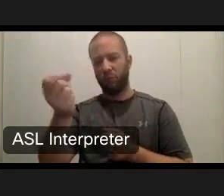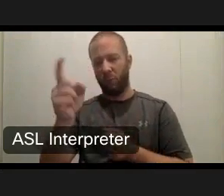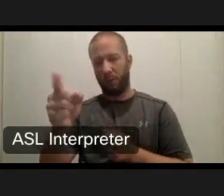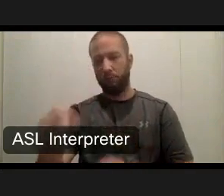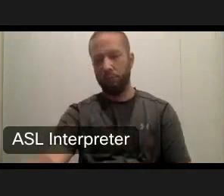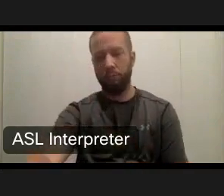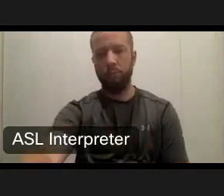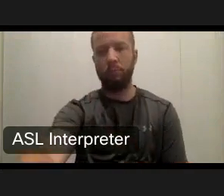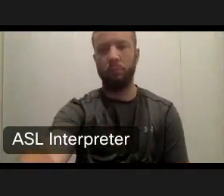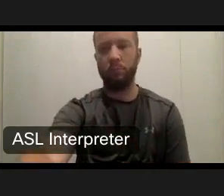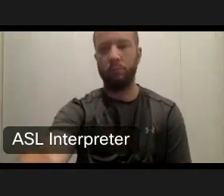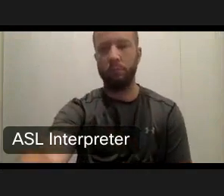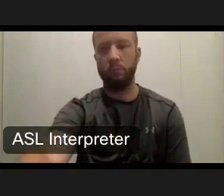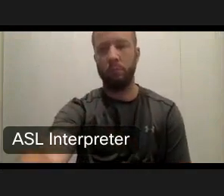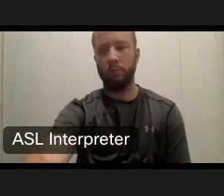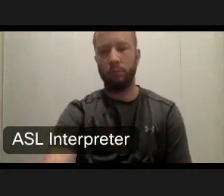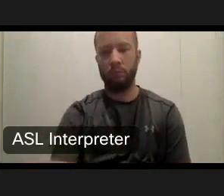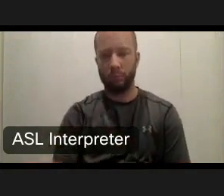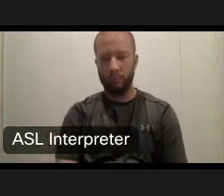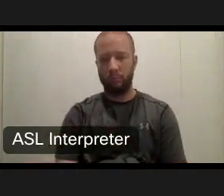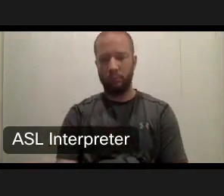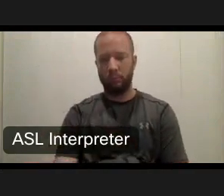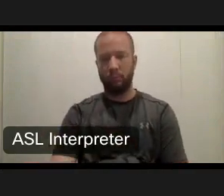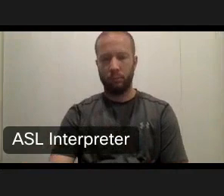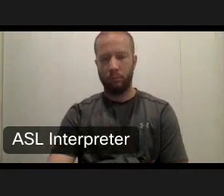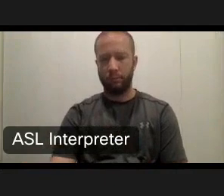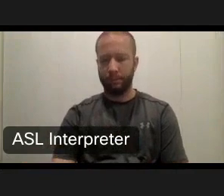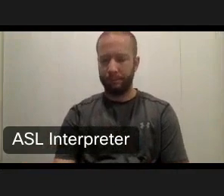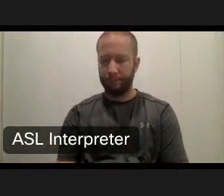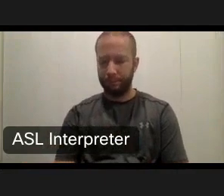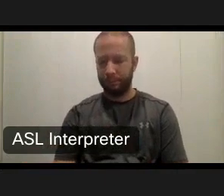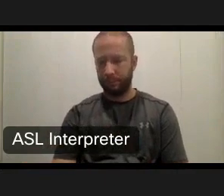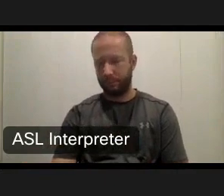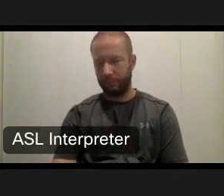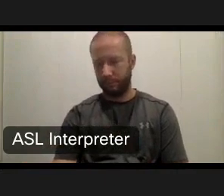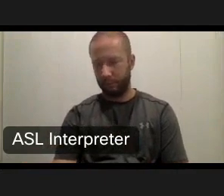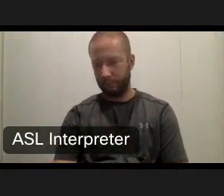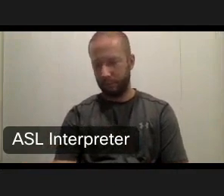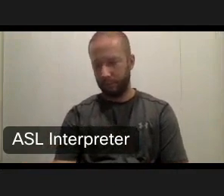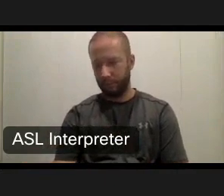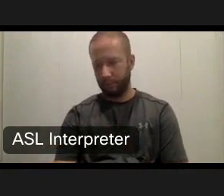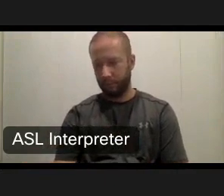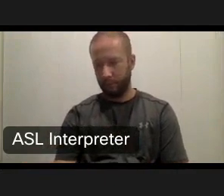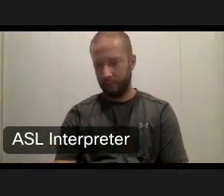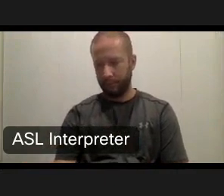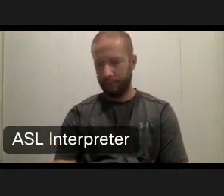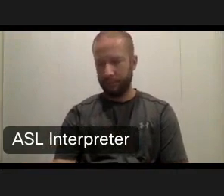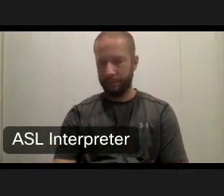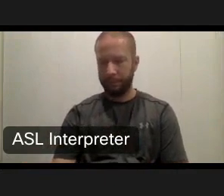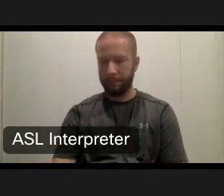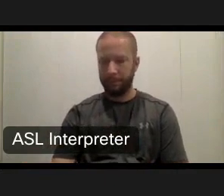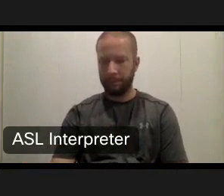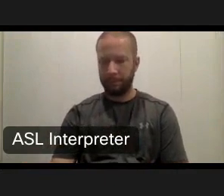well while he's searching for that um just wanted to clarify um a lot of our process is going out